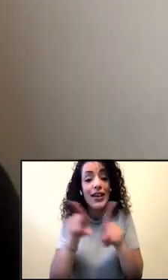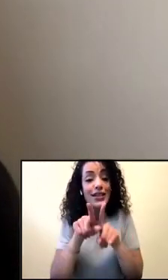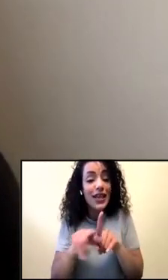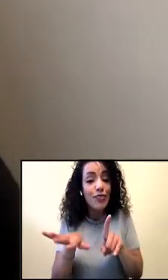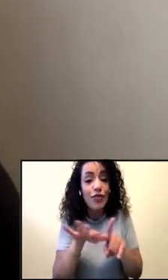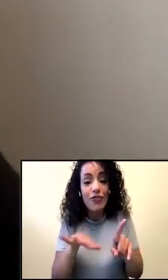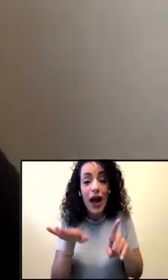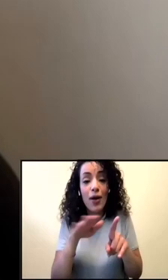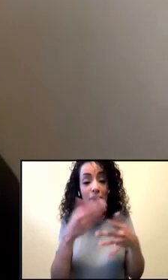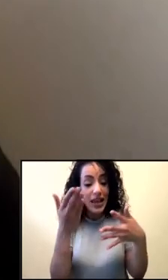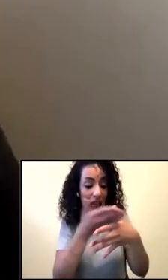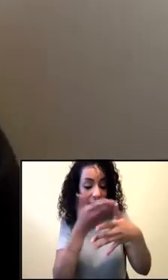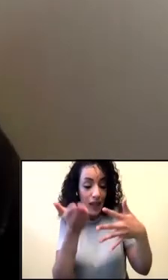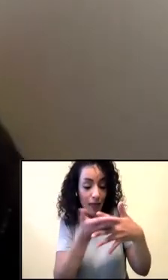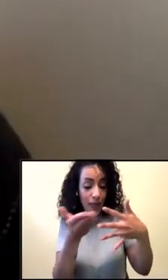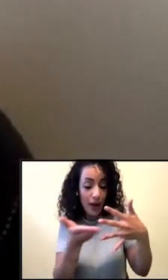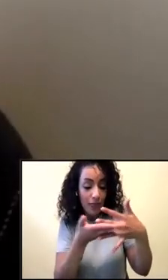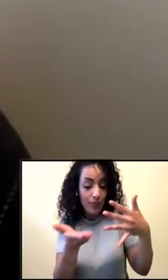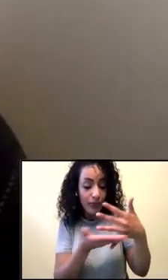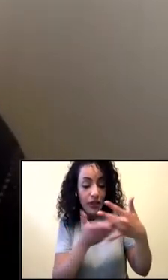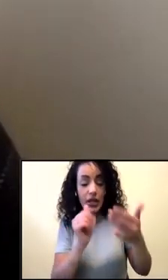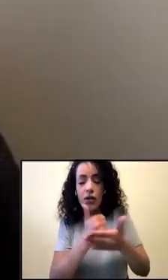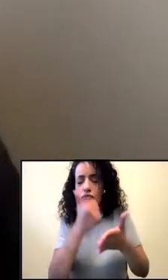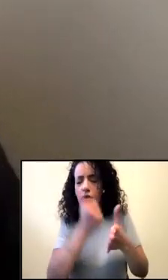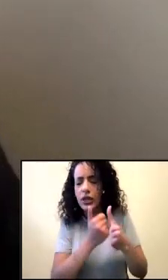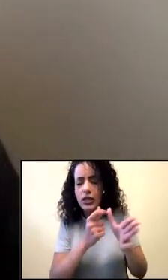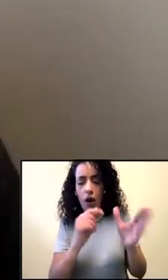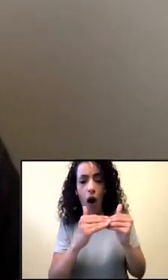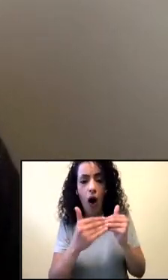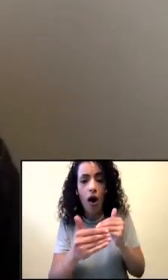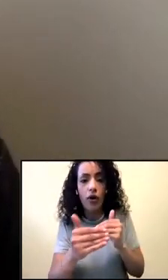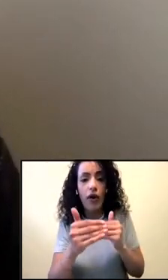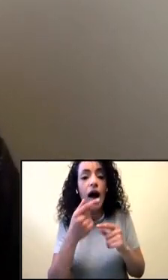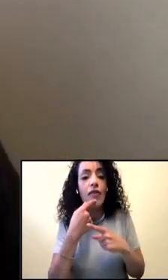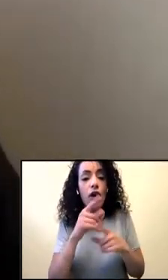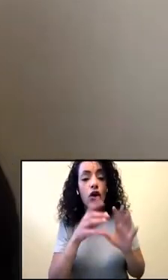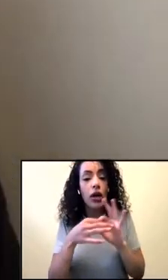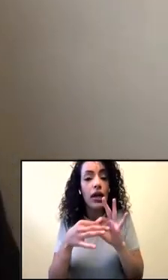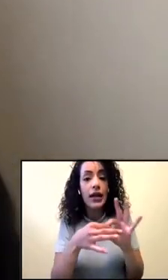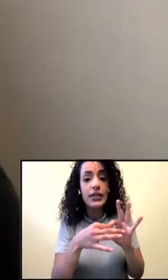this really wonderful archiving collective called Wabili Phone that you should check out.